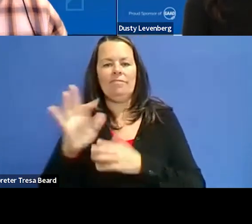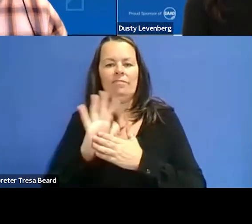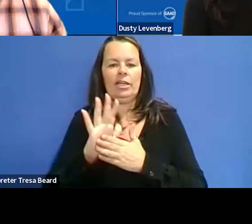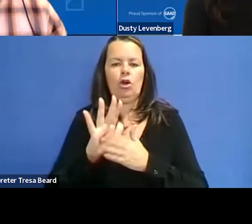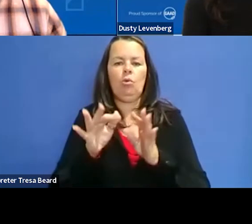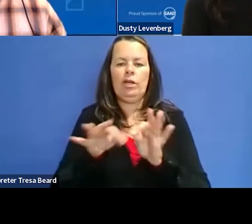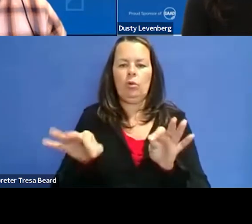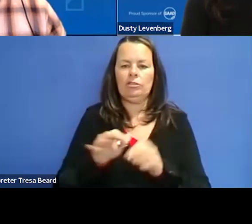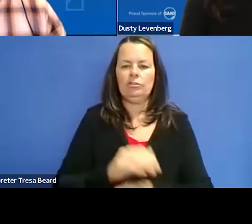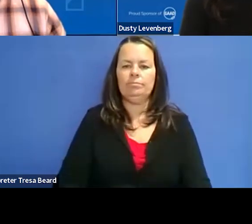Meryl Evans: This is Meryl speaking.